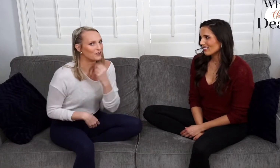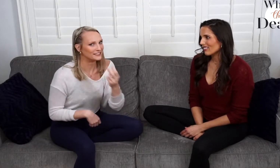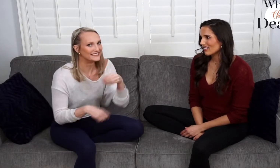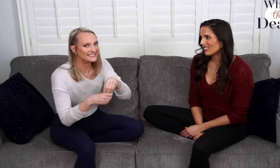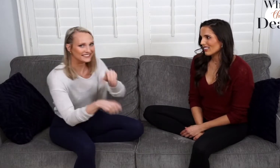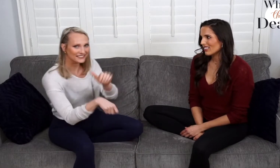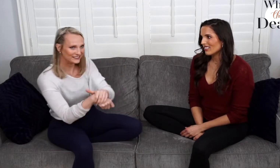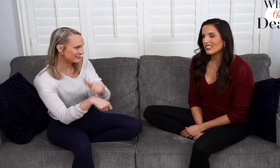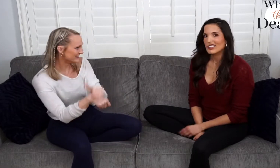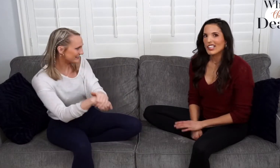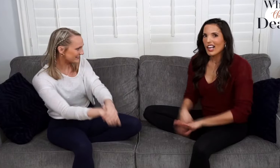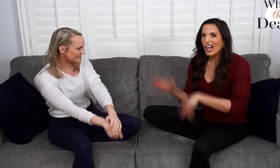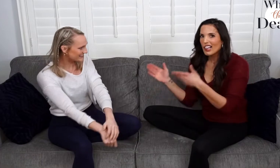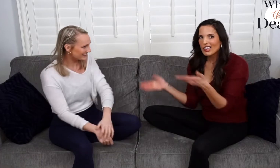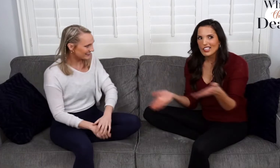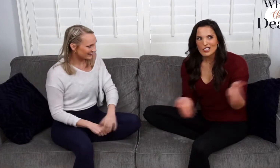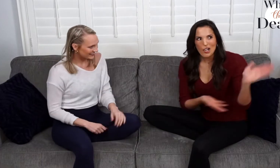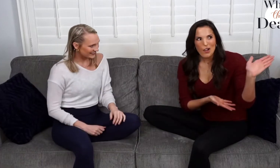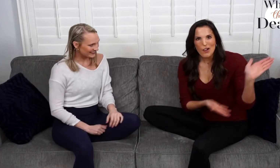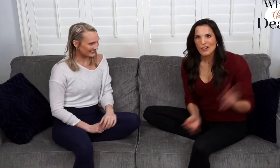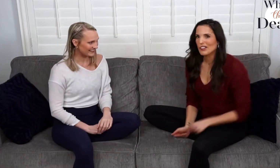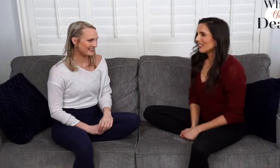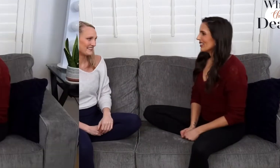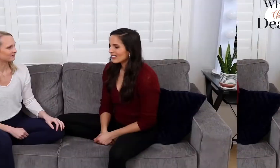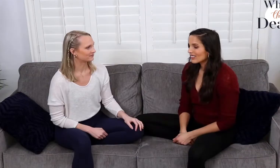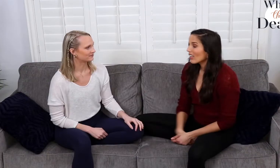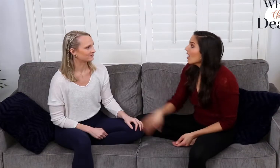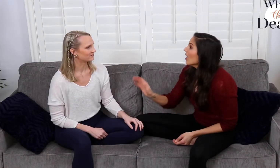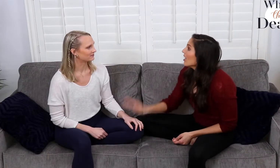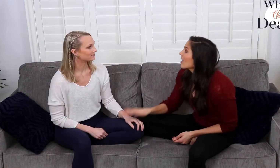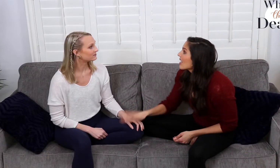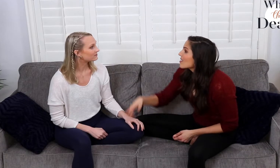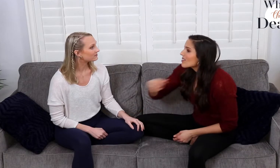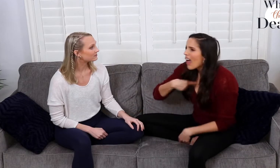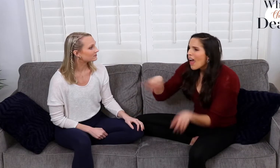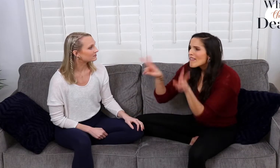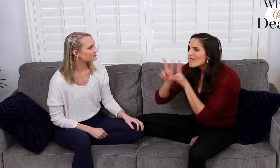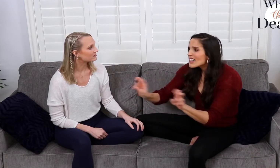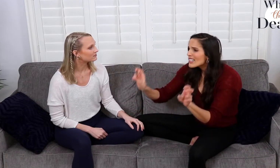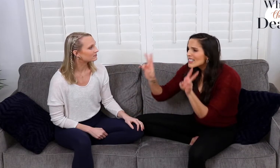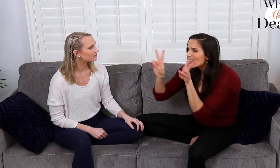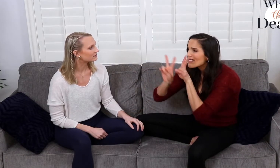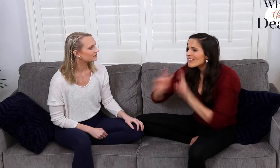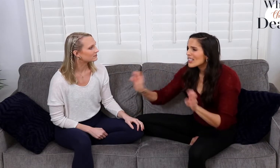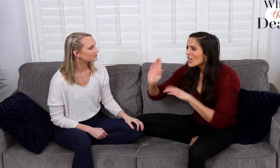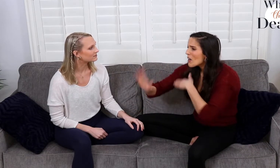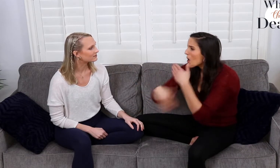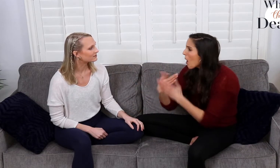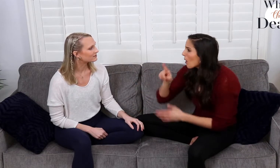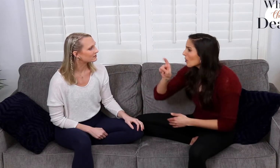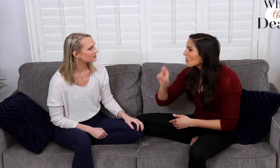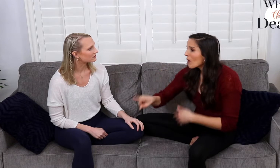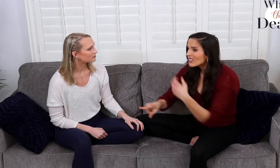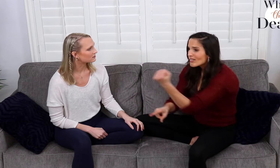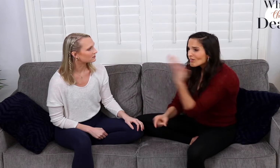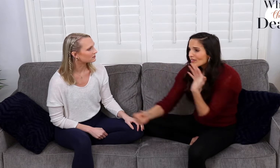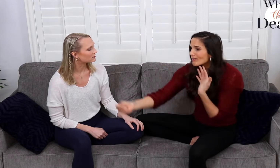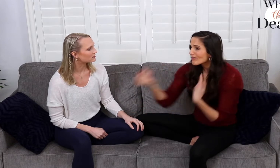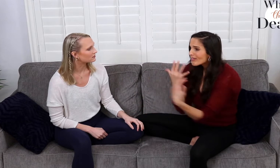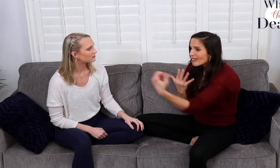voiceover will be in English. - Let's go. Hey so I was going through all the questions submitted